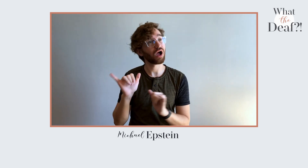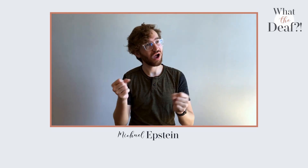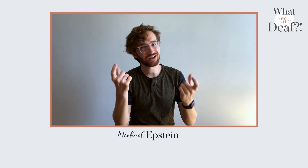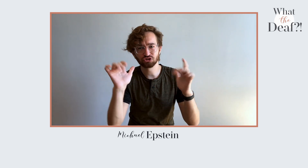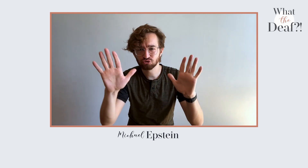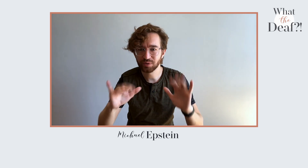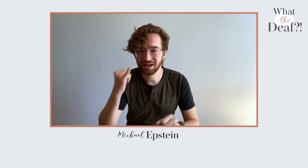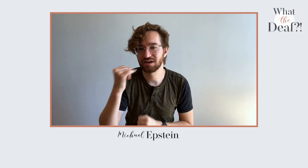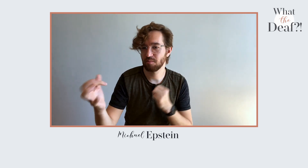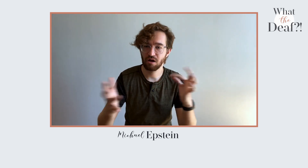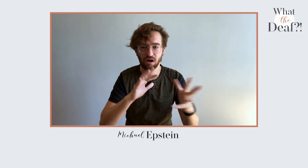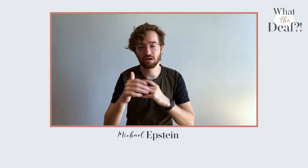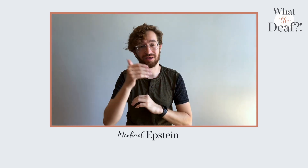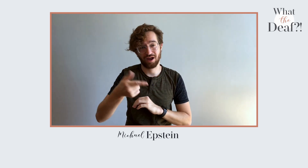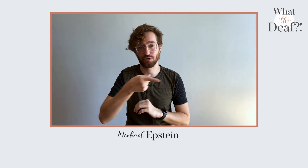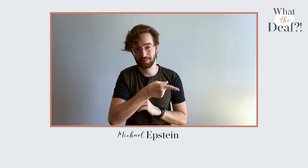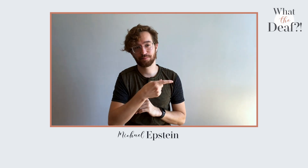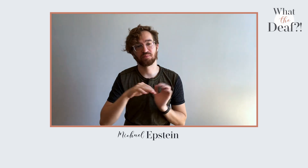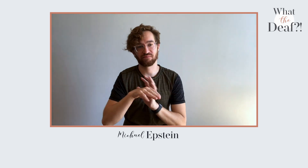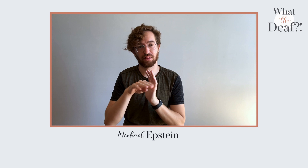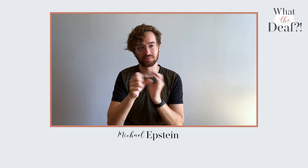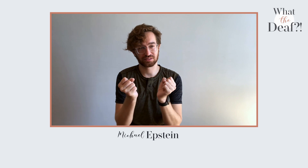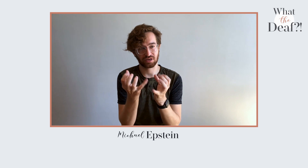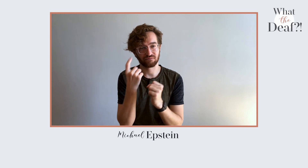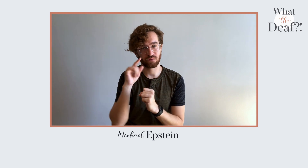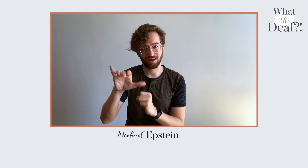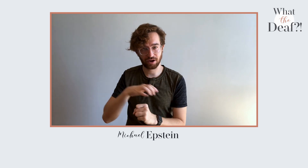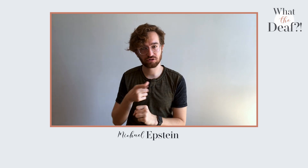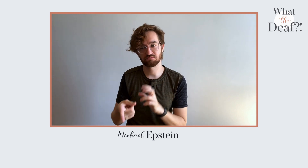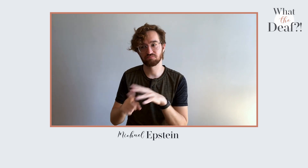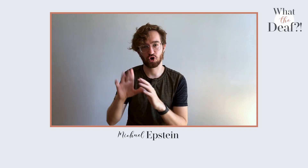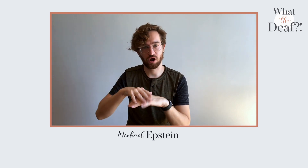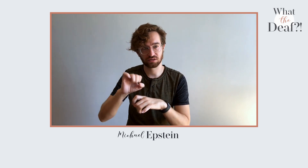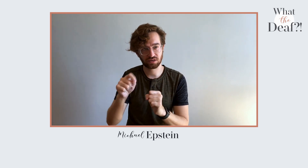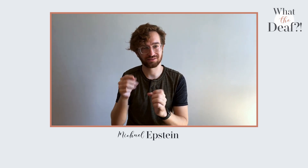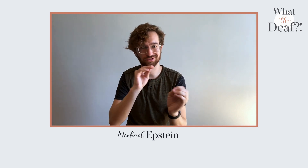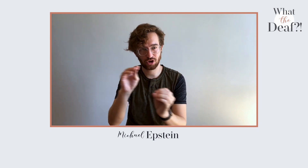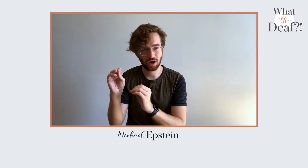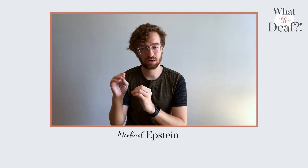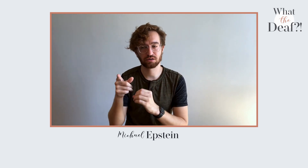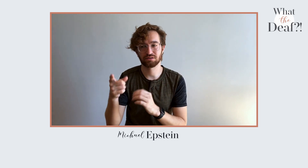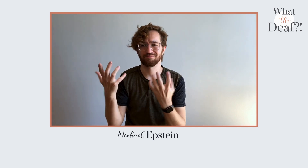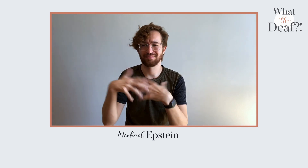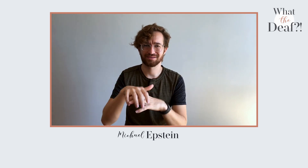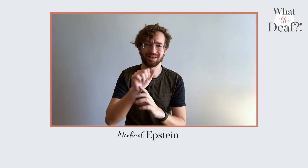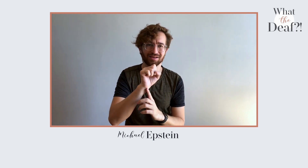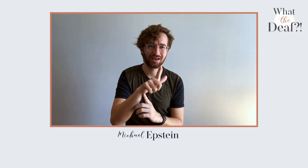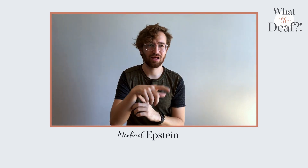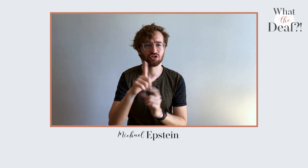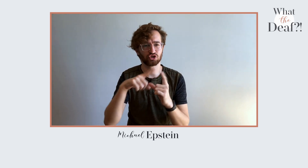And so everyone thought that was a great idea. And he was able to come in to set and work on this signed language,